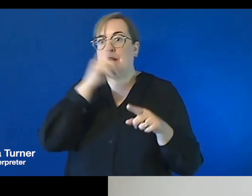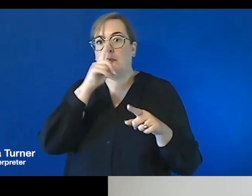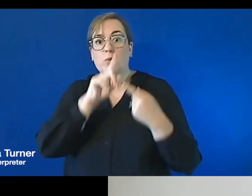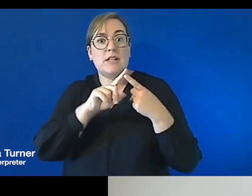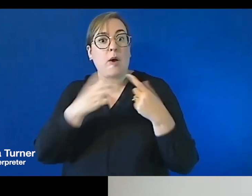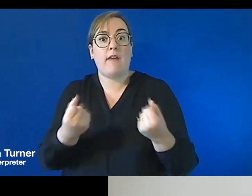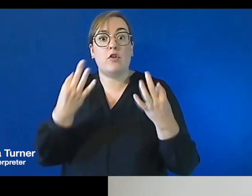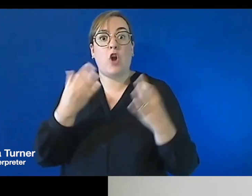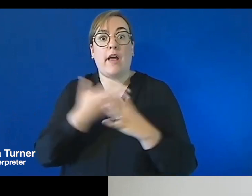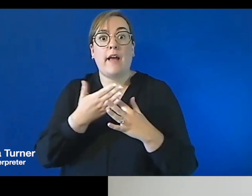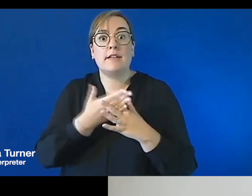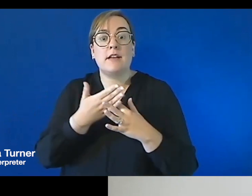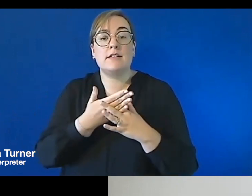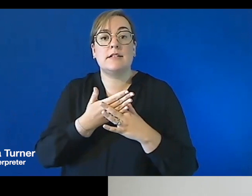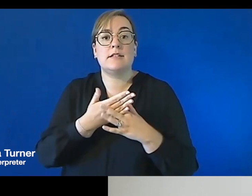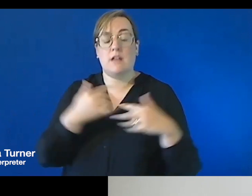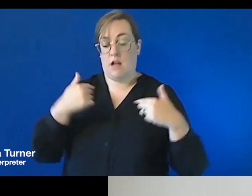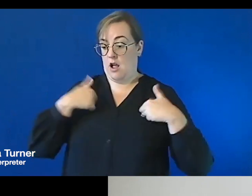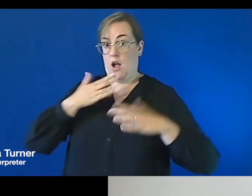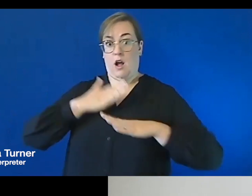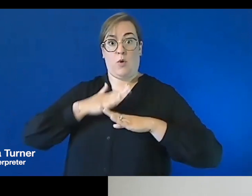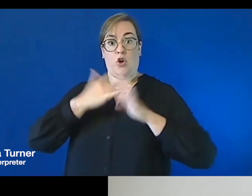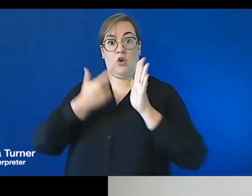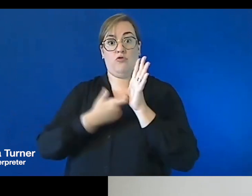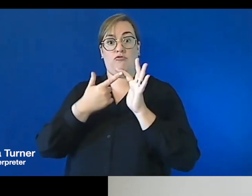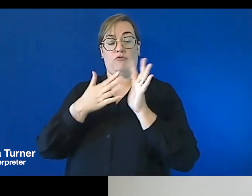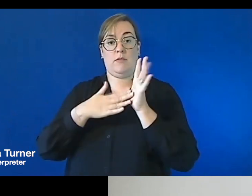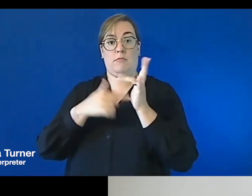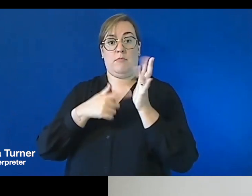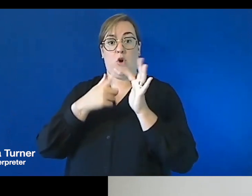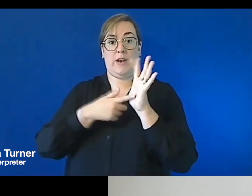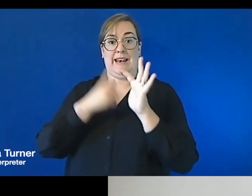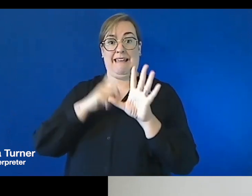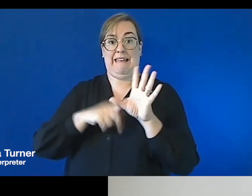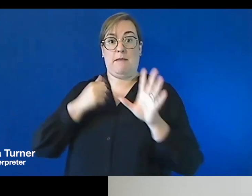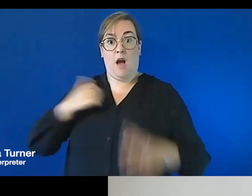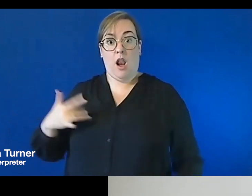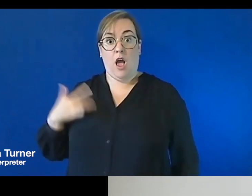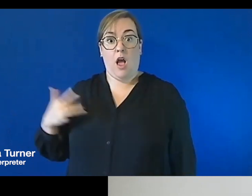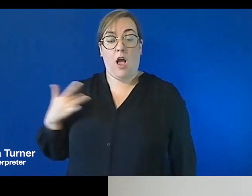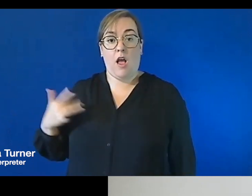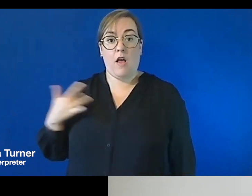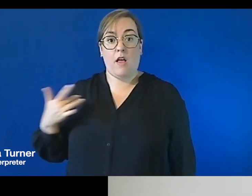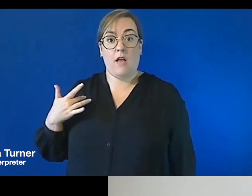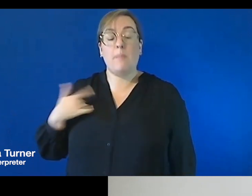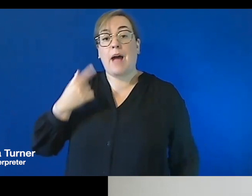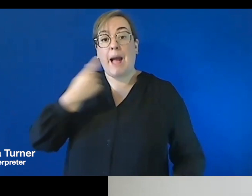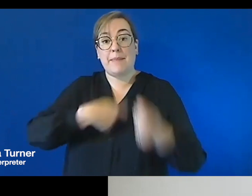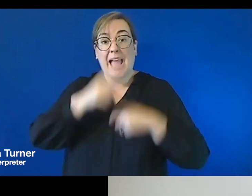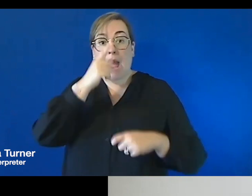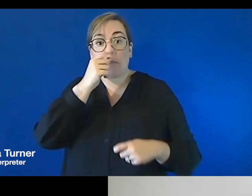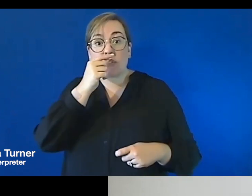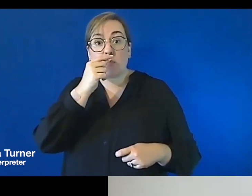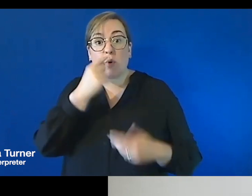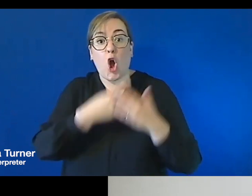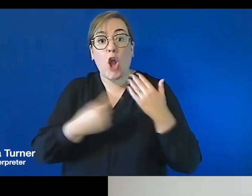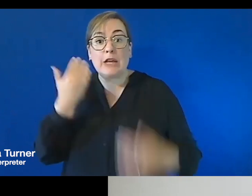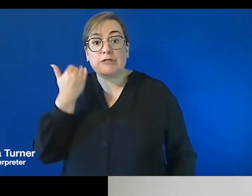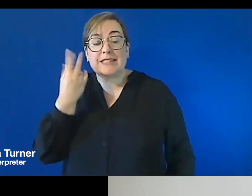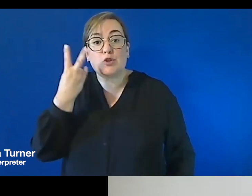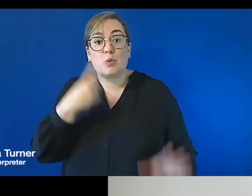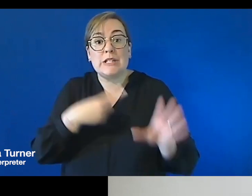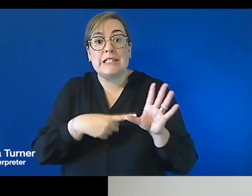I'm working remotely all of my life but it become possible just recent two years after COVID-19